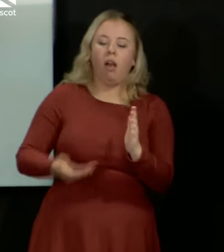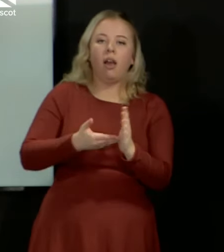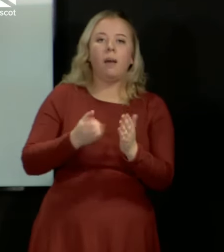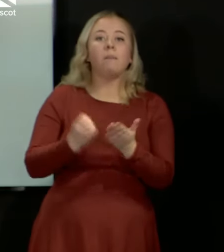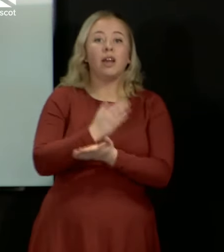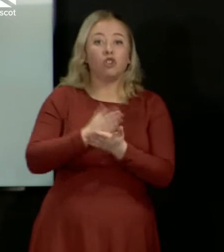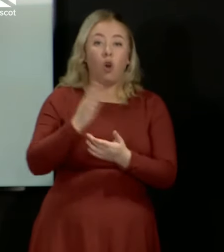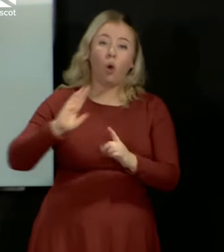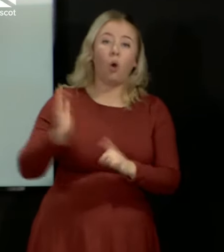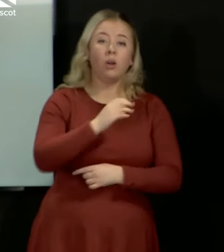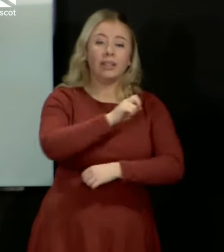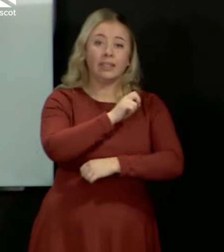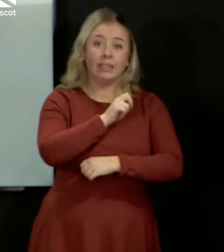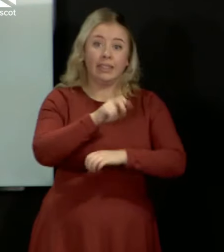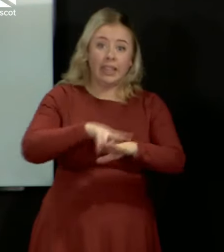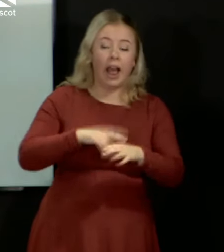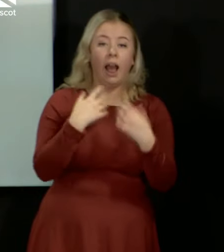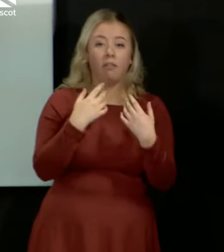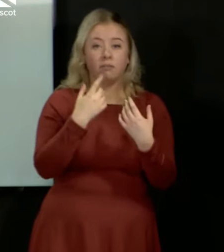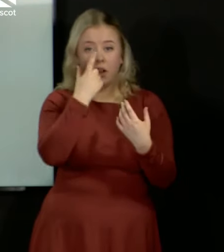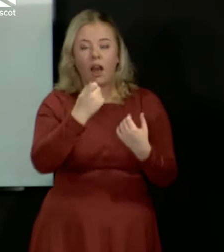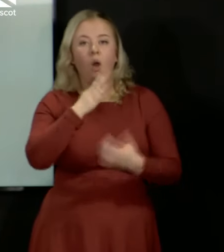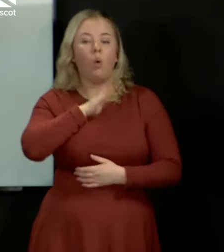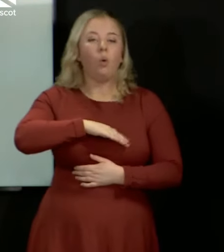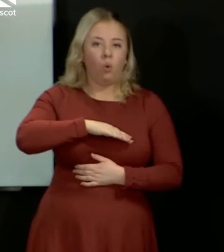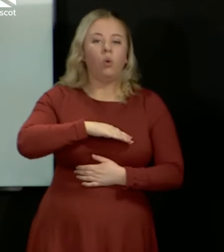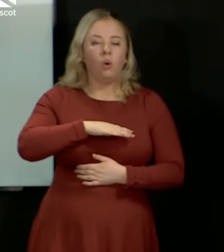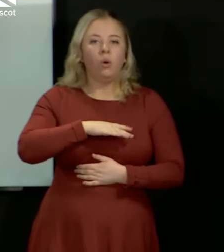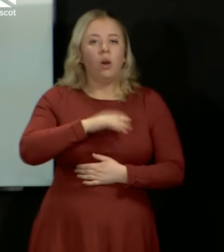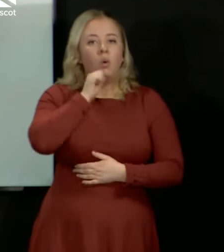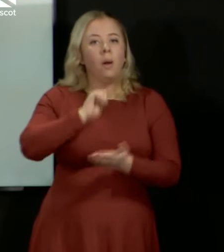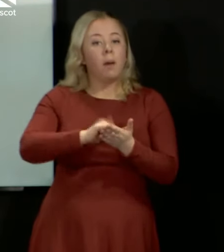peace of mind we will publish the principles of the scheme on Friday the